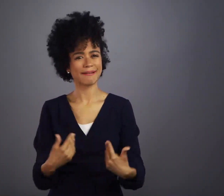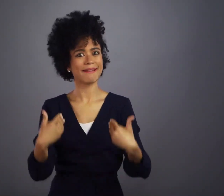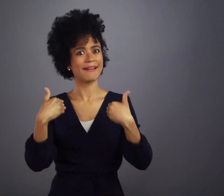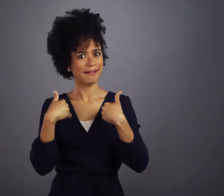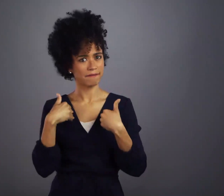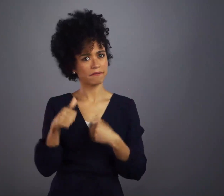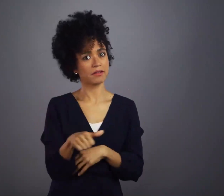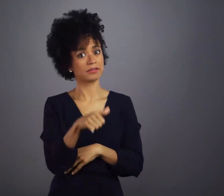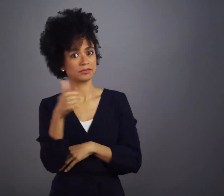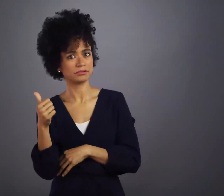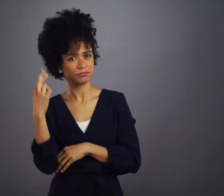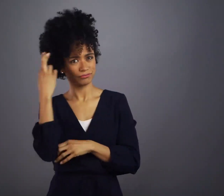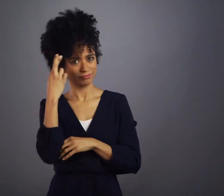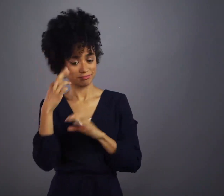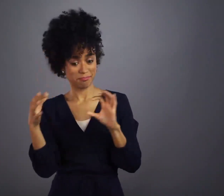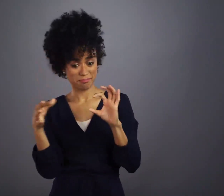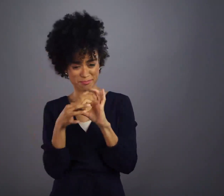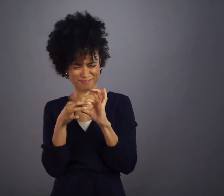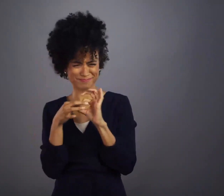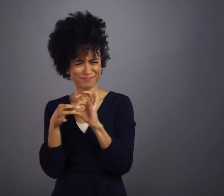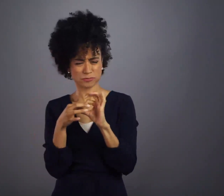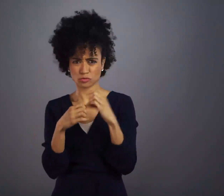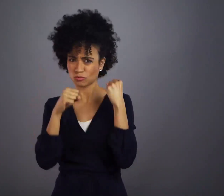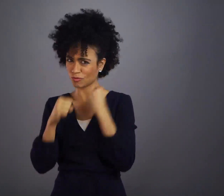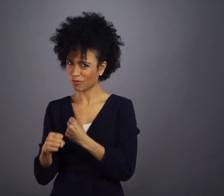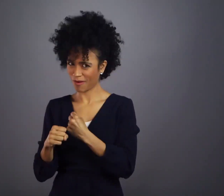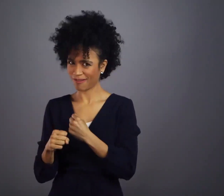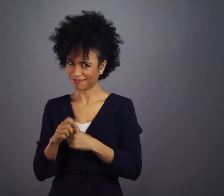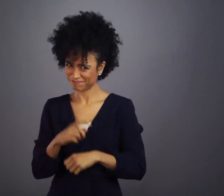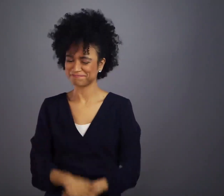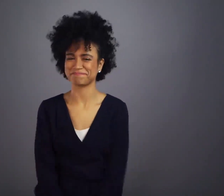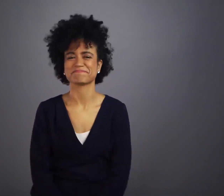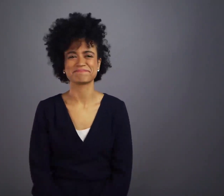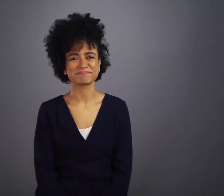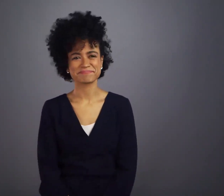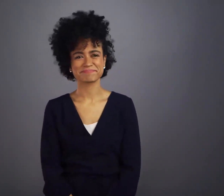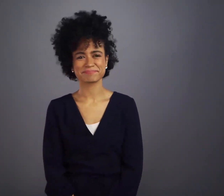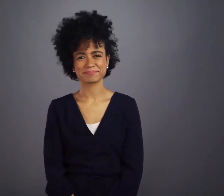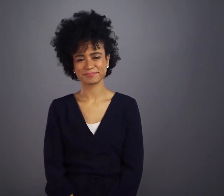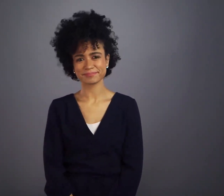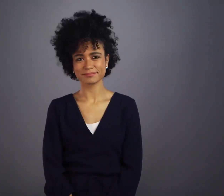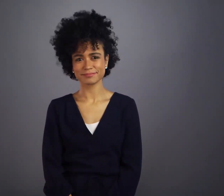But that in itself would never have held us together as we are now joined.